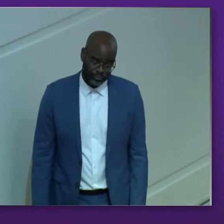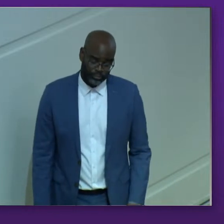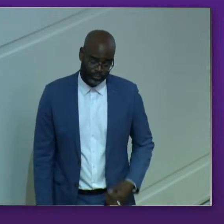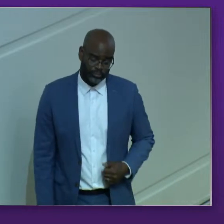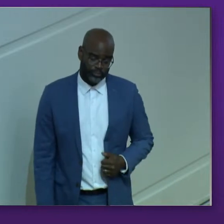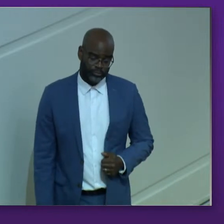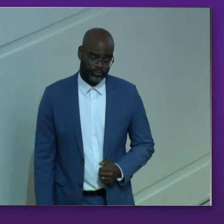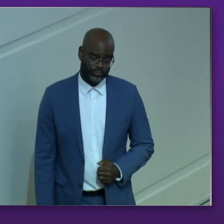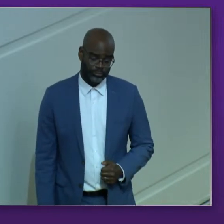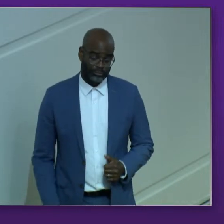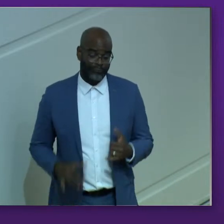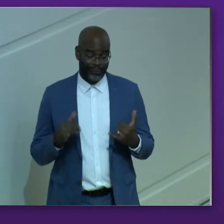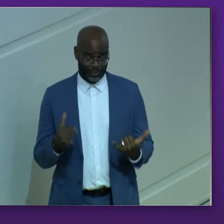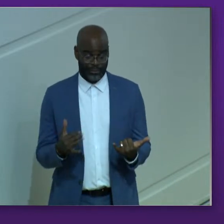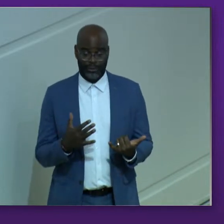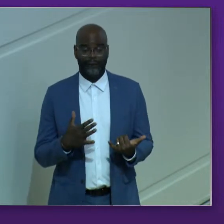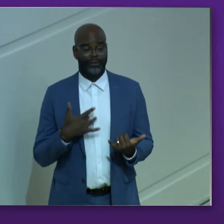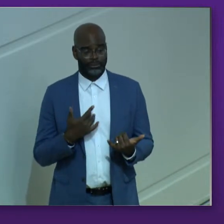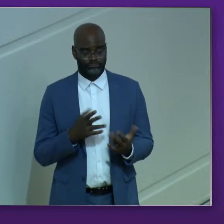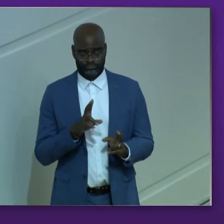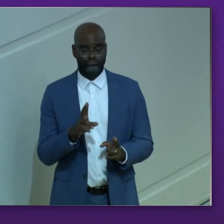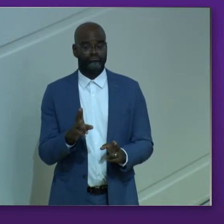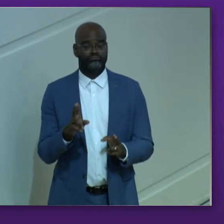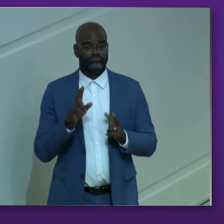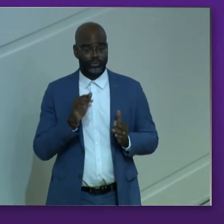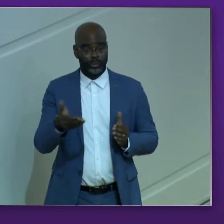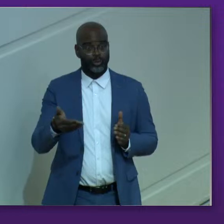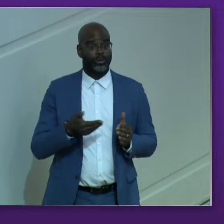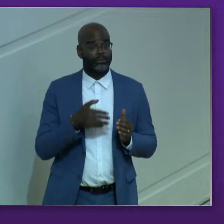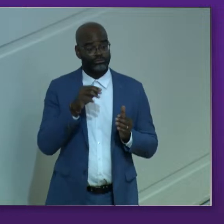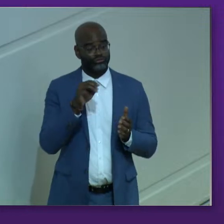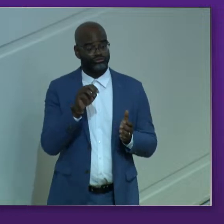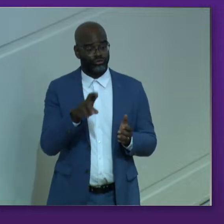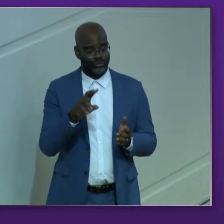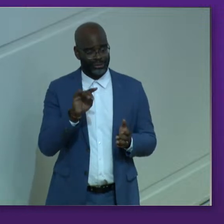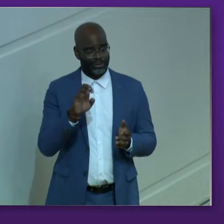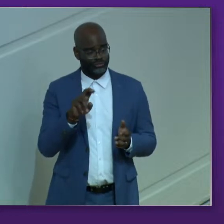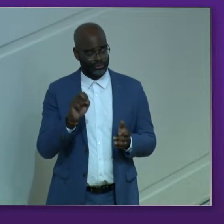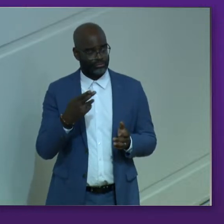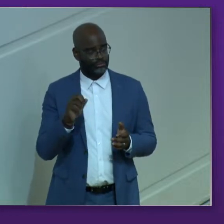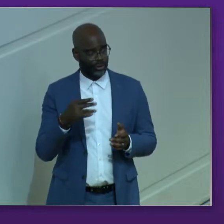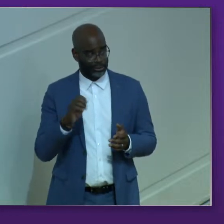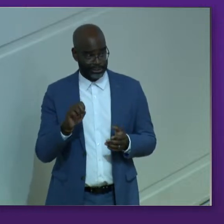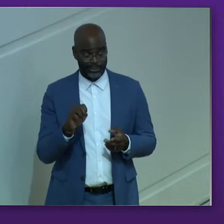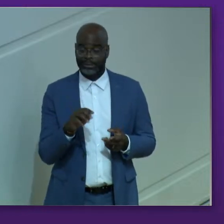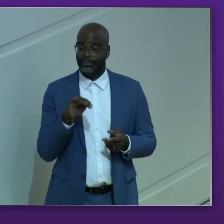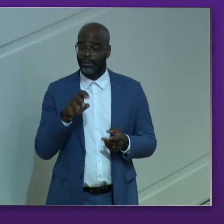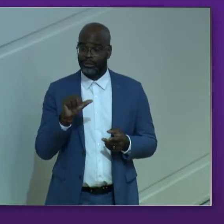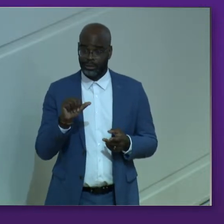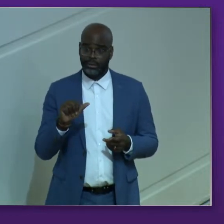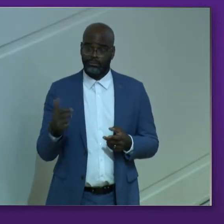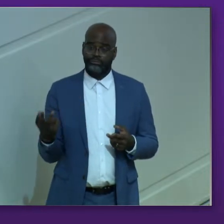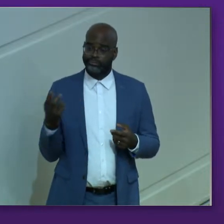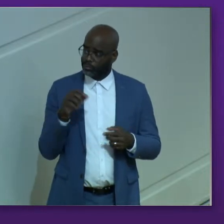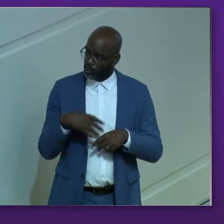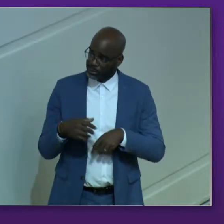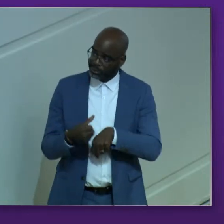IT IS NOW MY